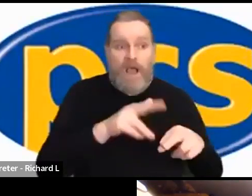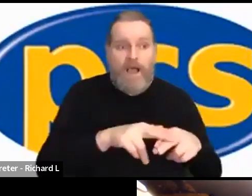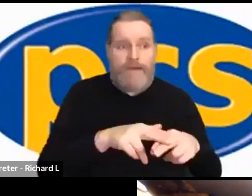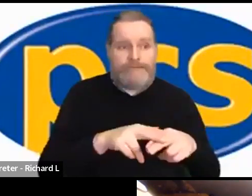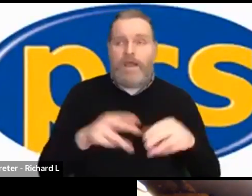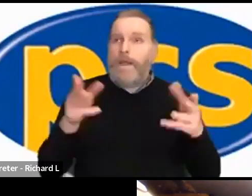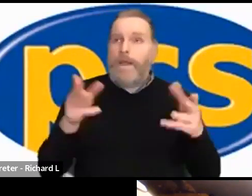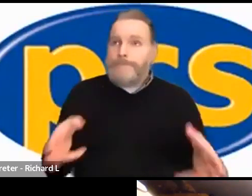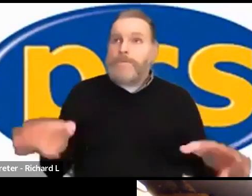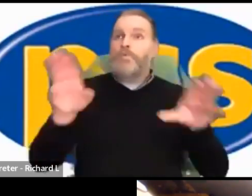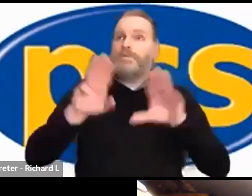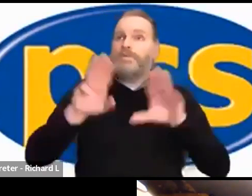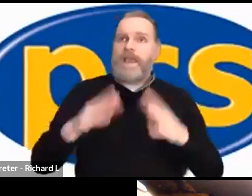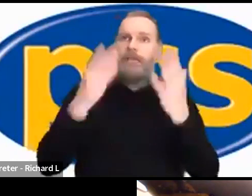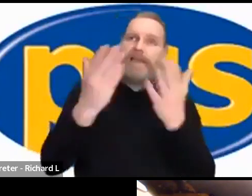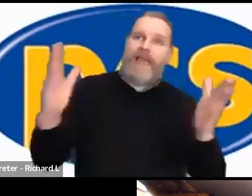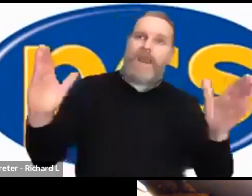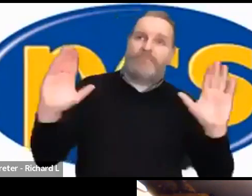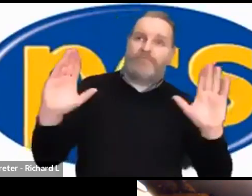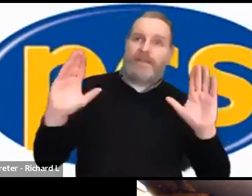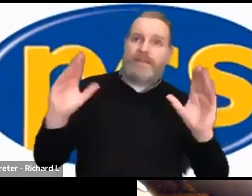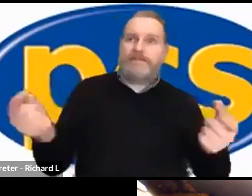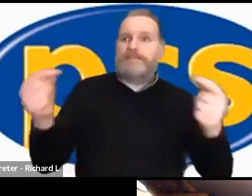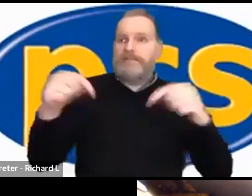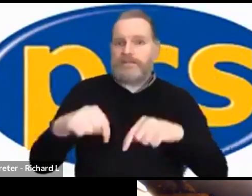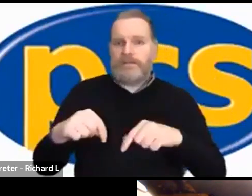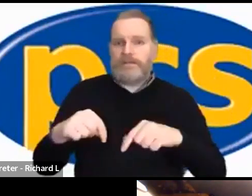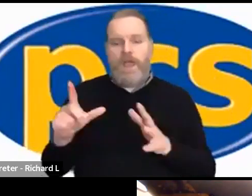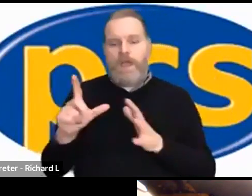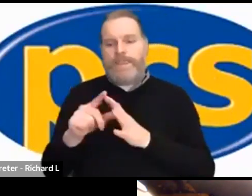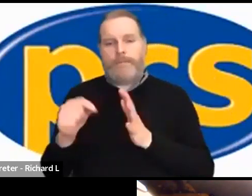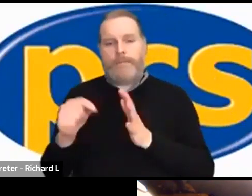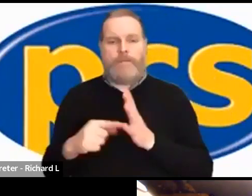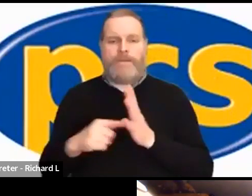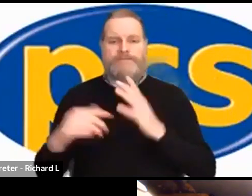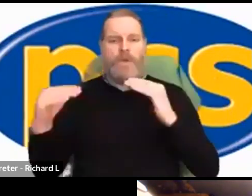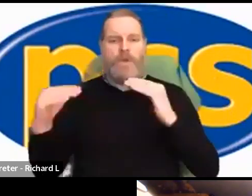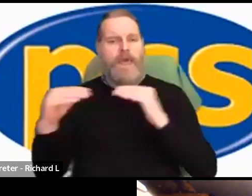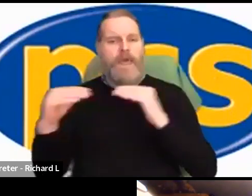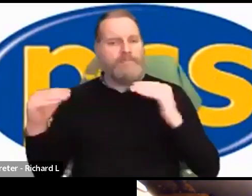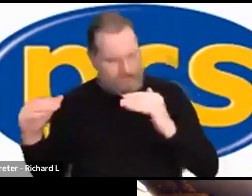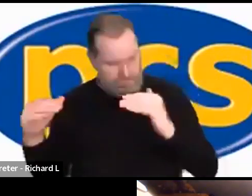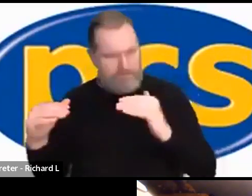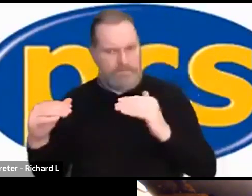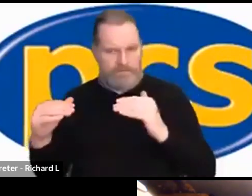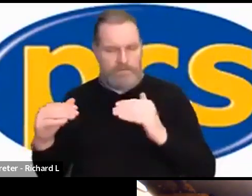These will be will be museums and galleries. These are going to be people in be people in the department for leveling up in transport, in the